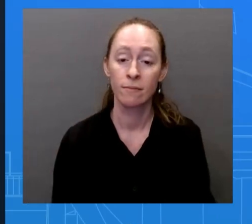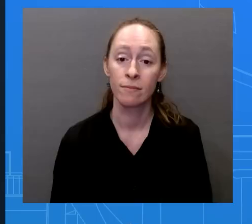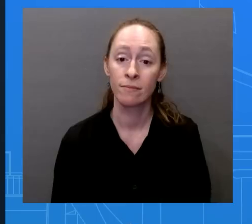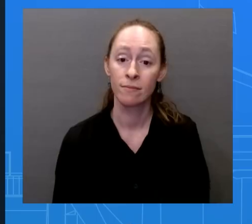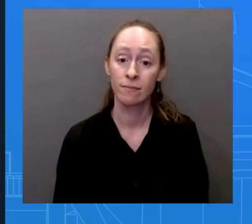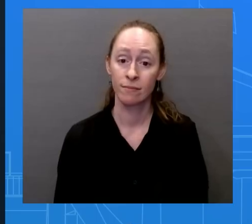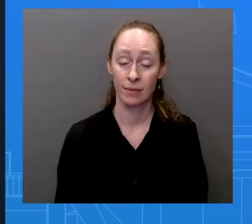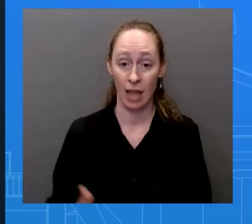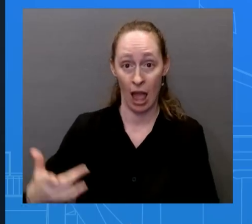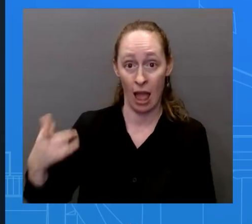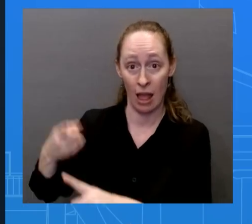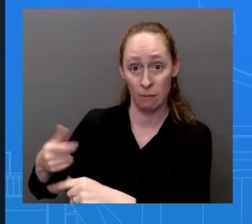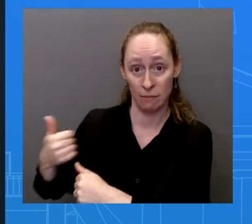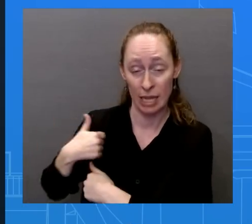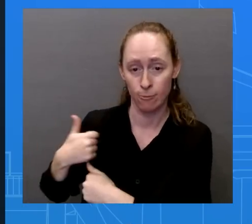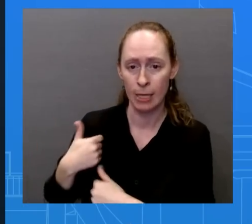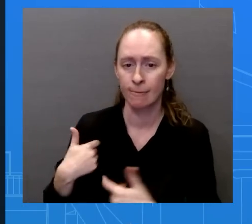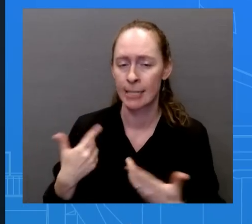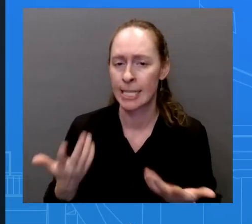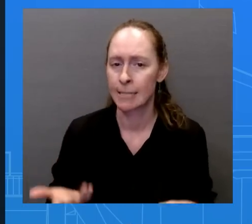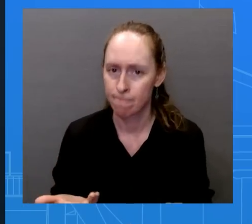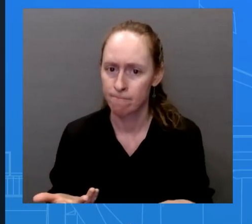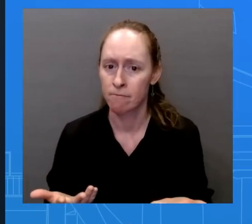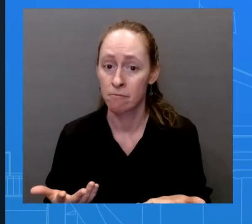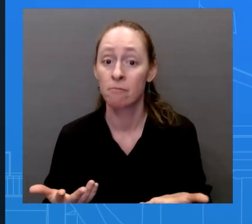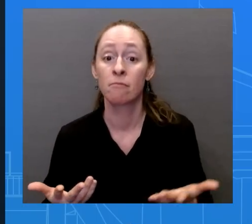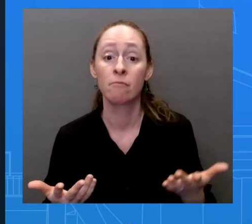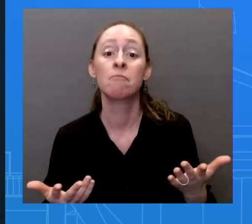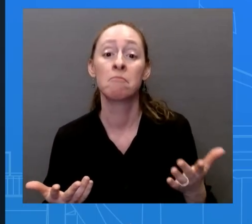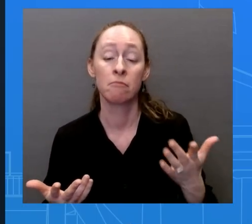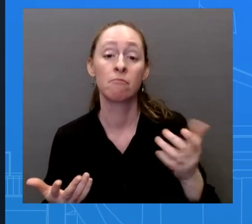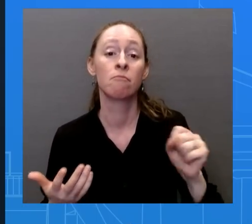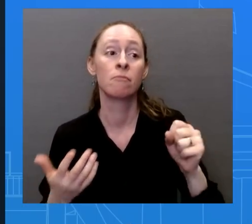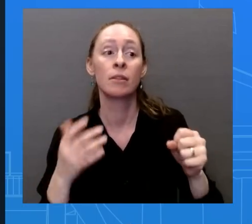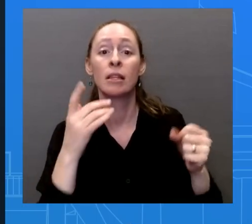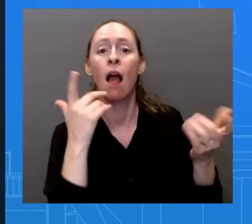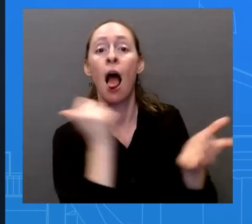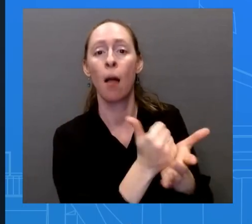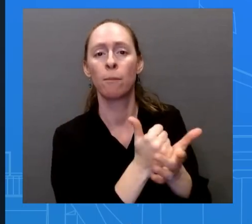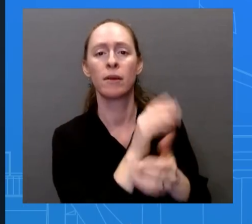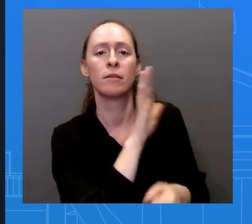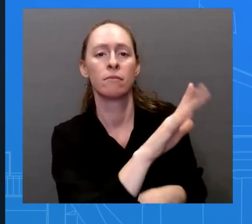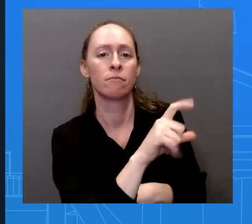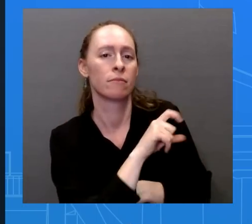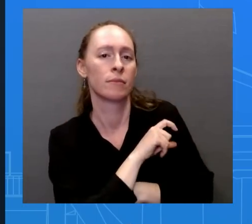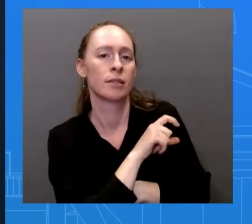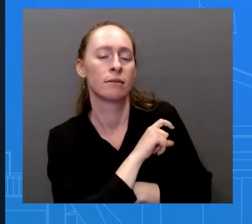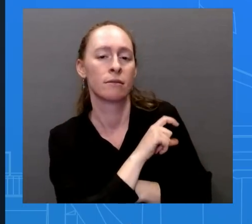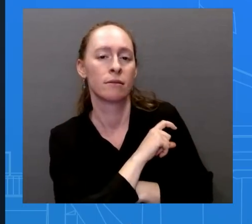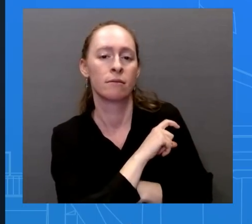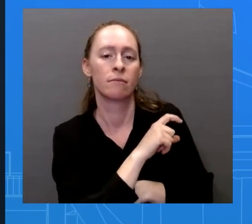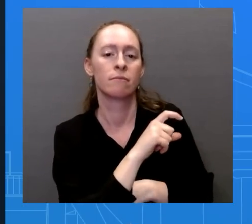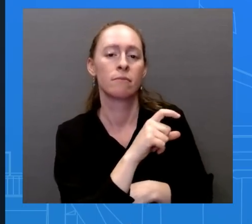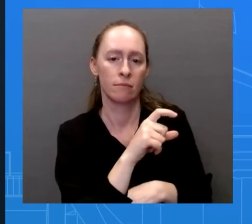the Haitian police capacity to counter gangs and establish a stable security environment under the rule of law.